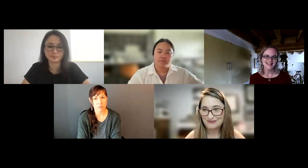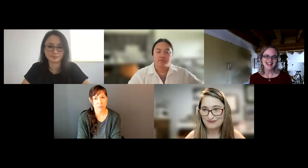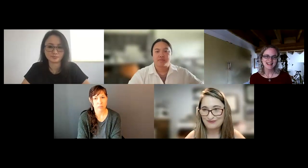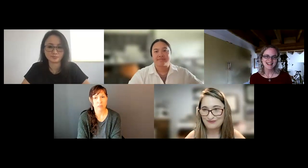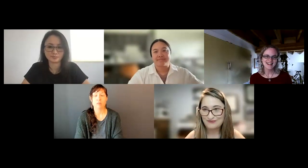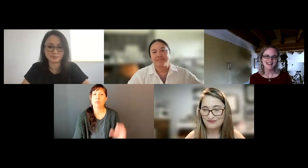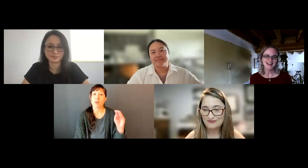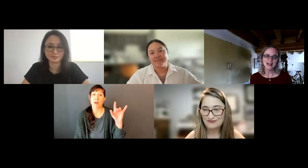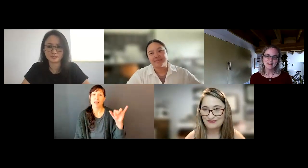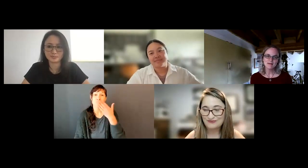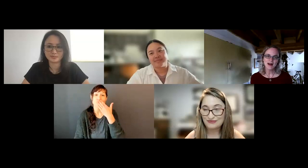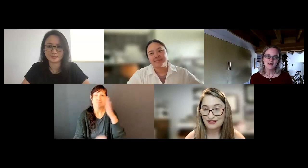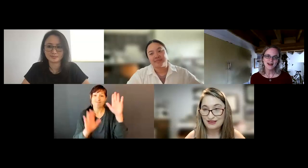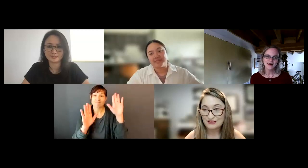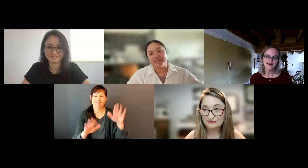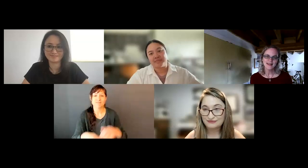Great, thanks Melody. And Paola?